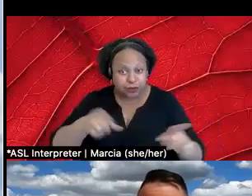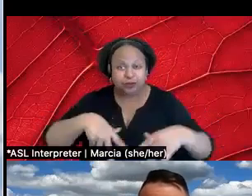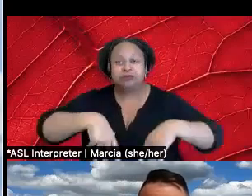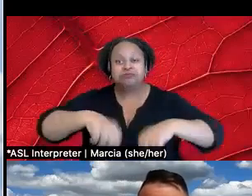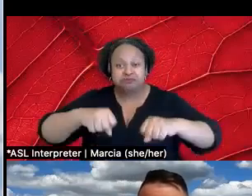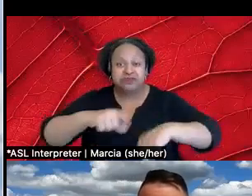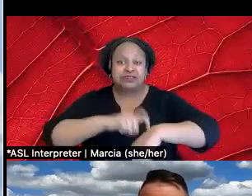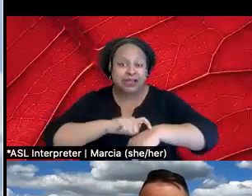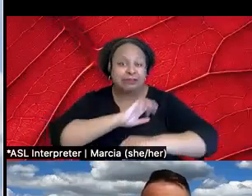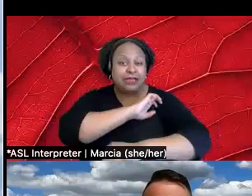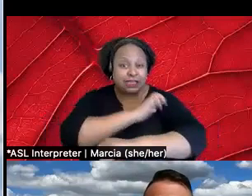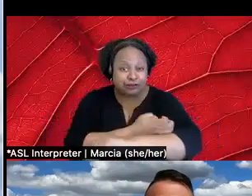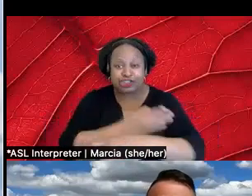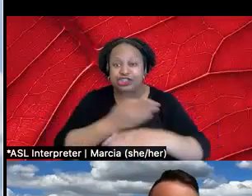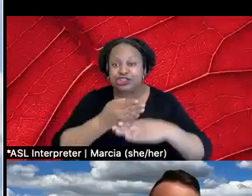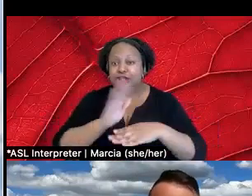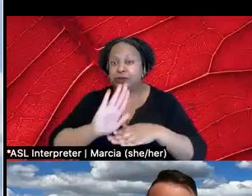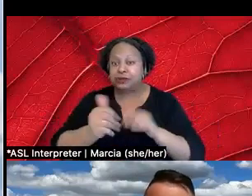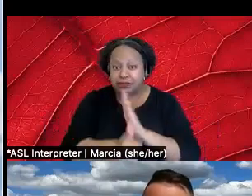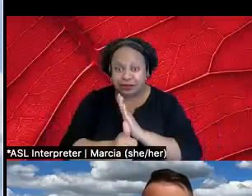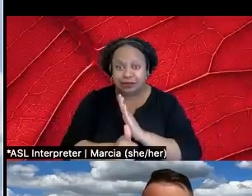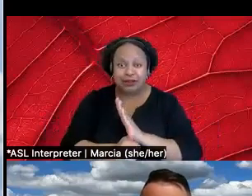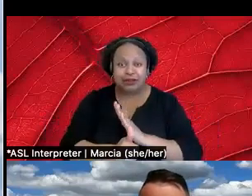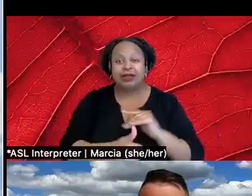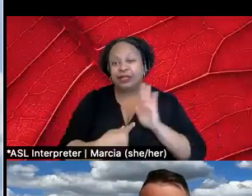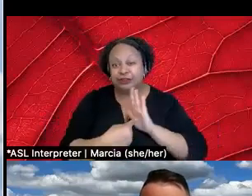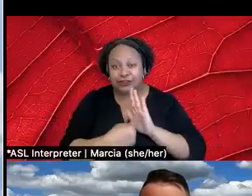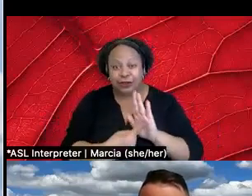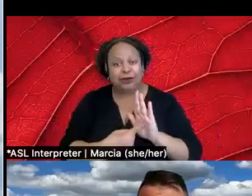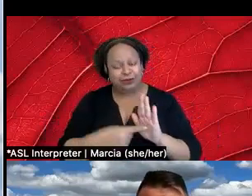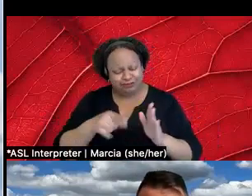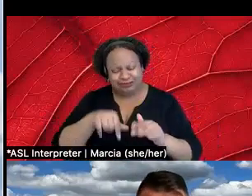and shared your talents and reflection about how critical this work is and how much it matters.